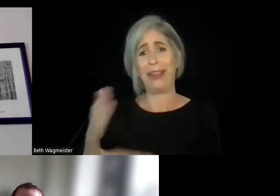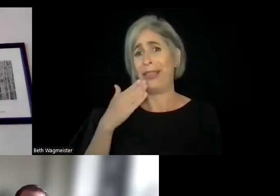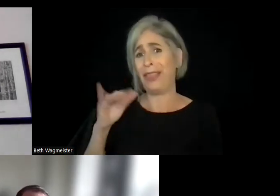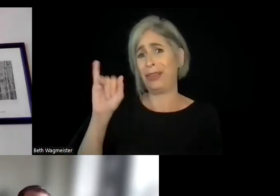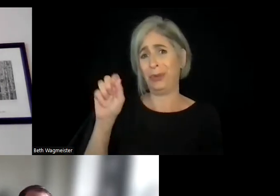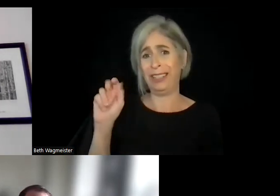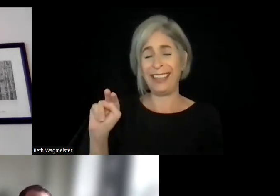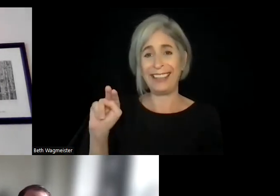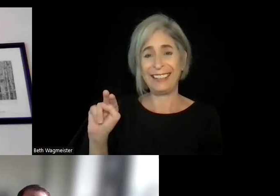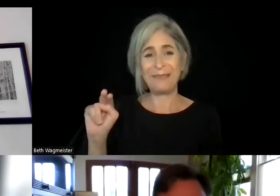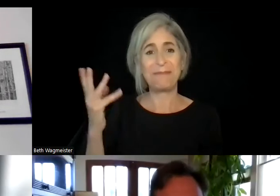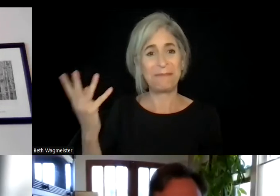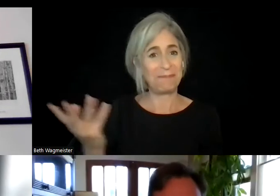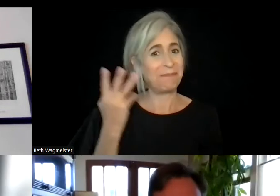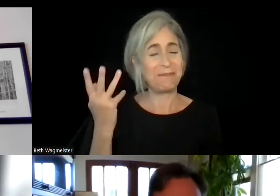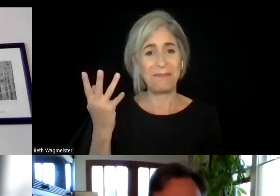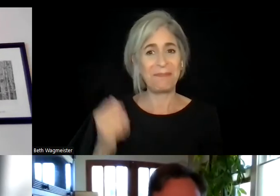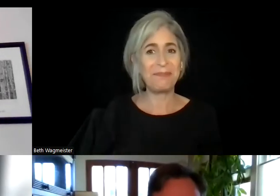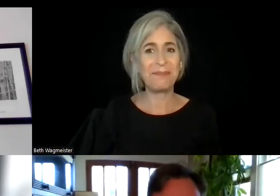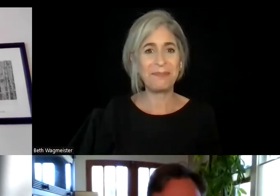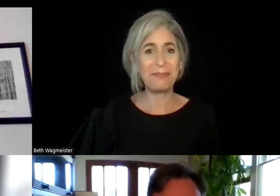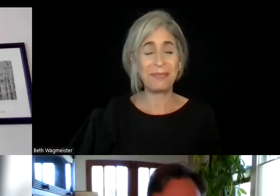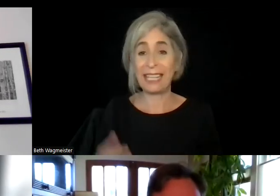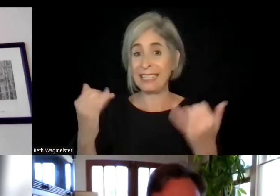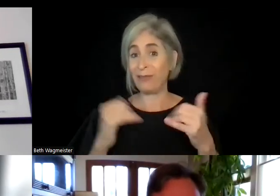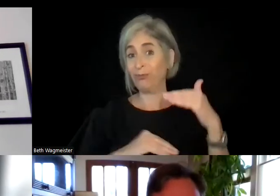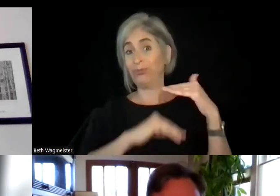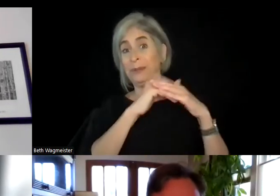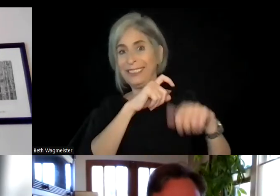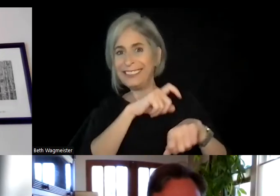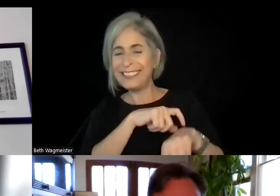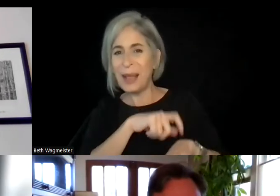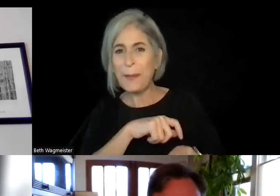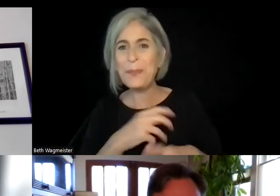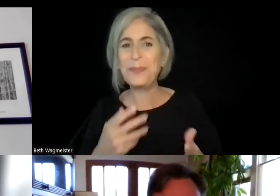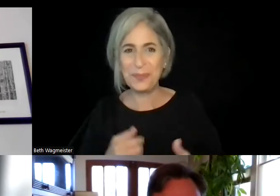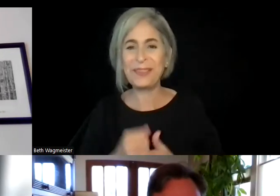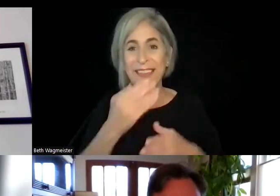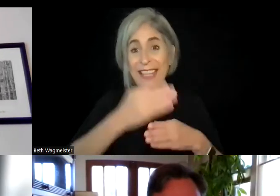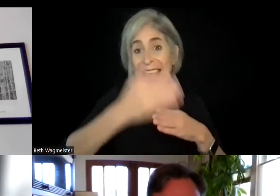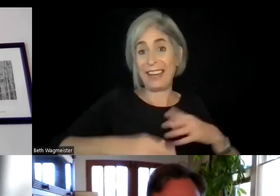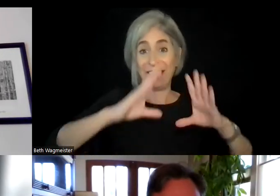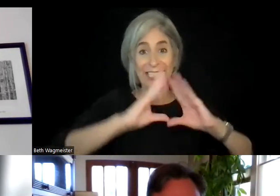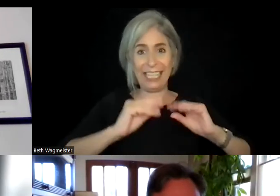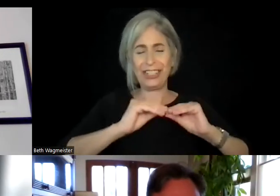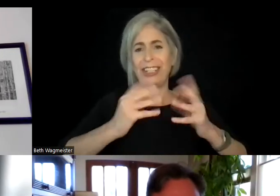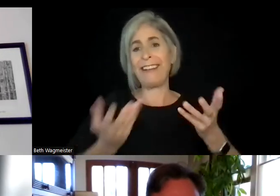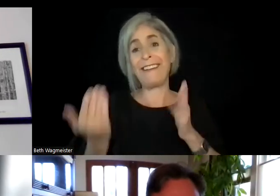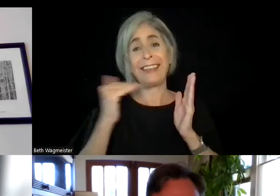disabilities. >> MOHAMMED ALI LOUTFY: Great. Thank you, Ian